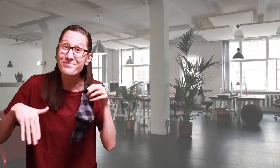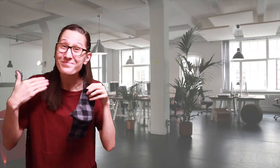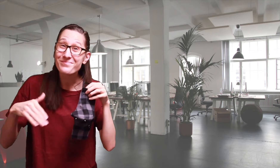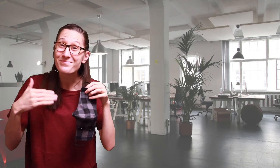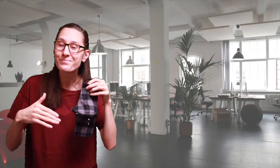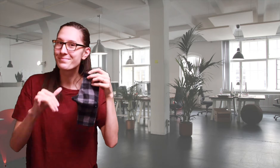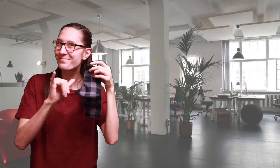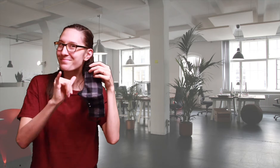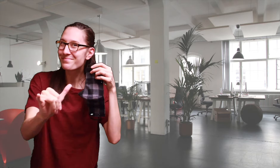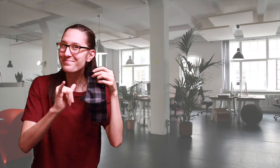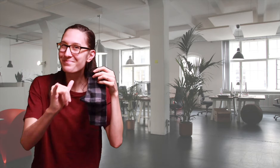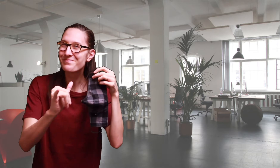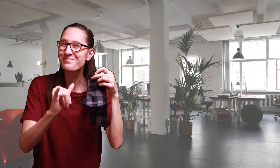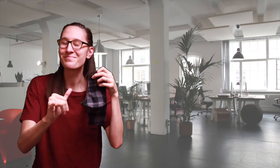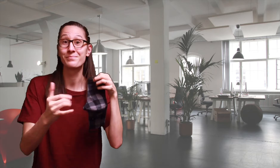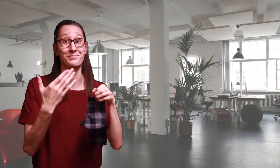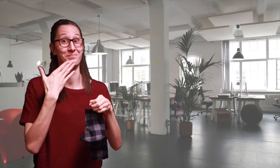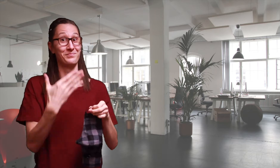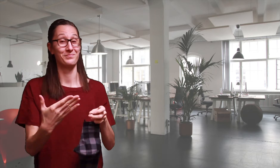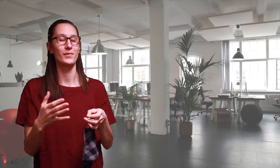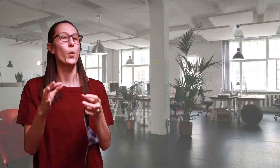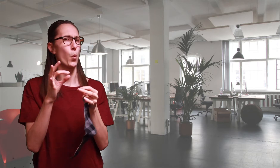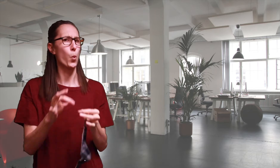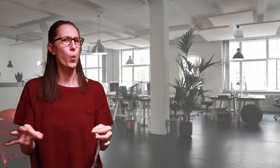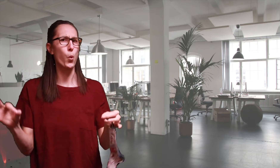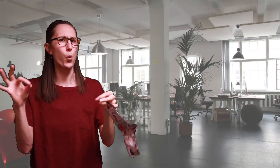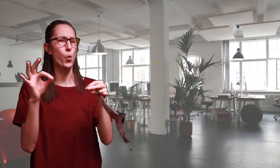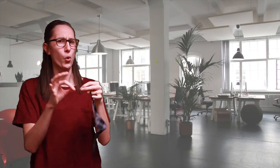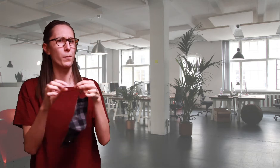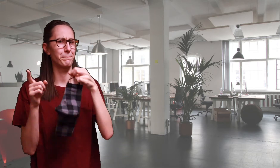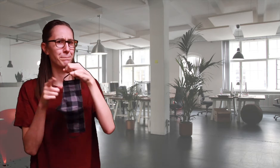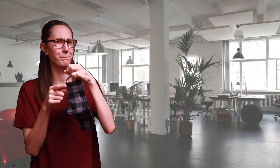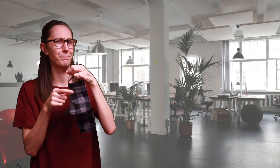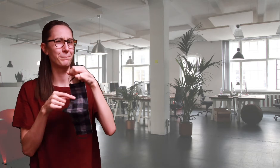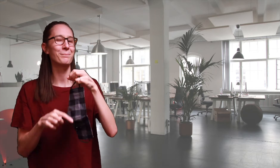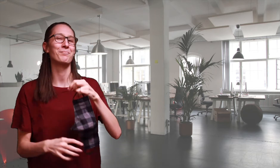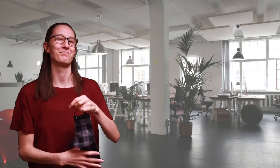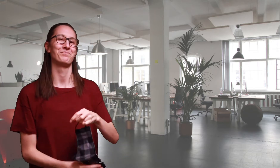Wow! Same. We both have masks! Good. They are important